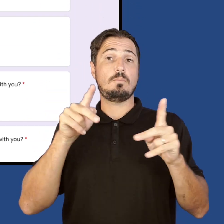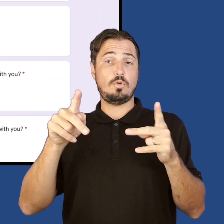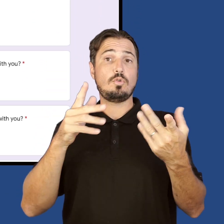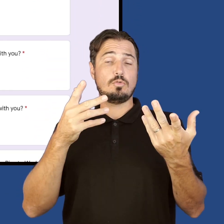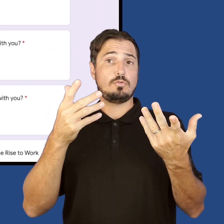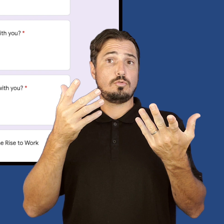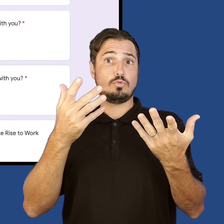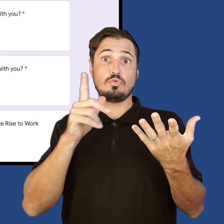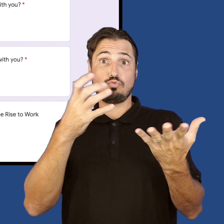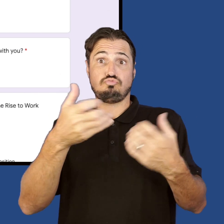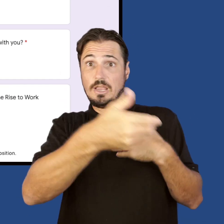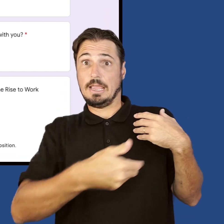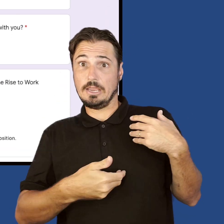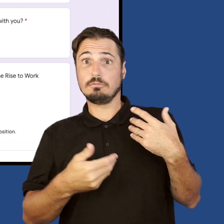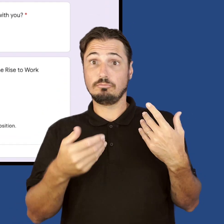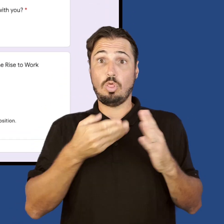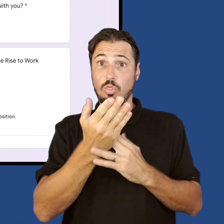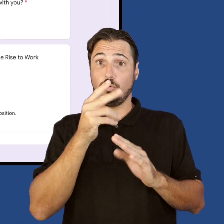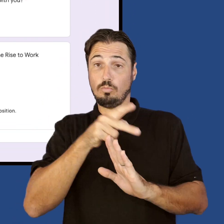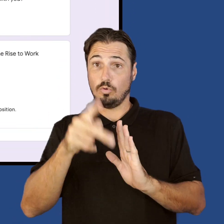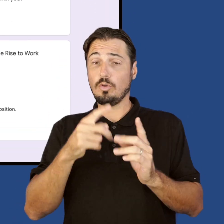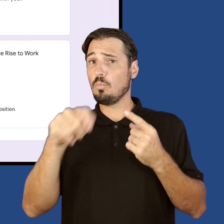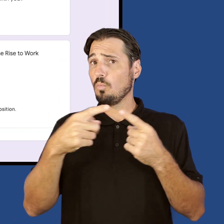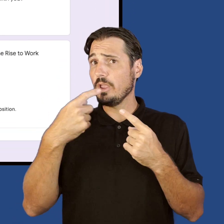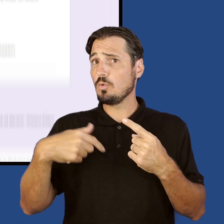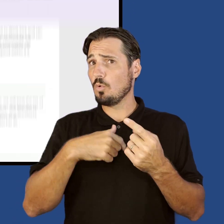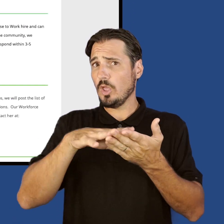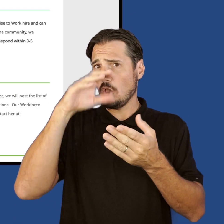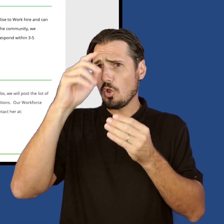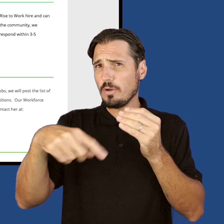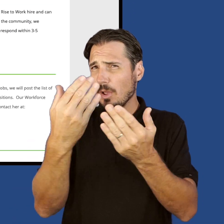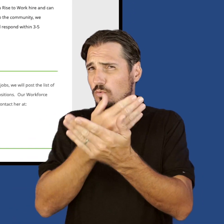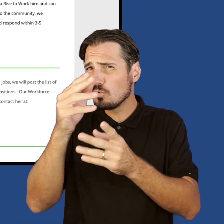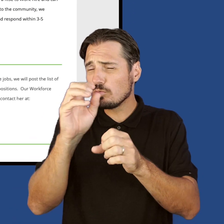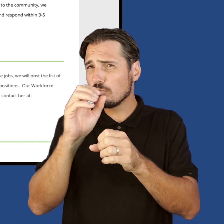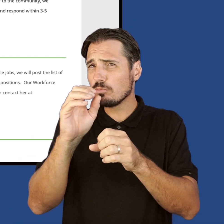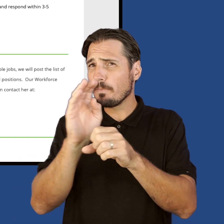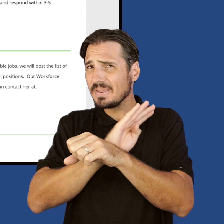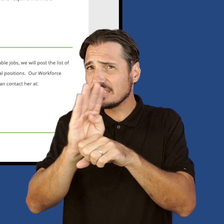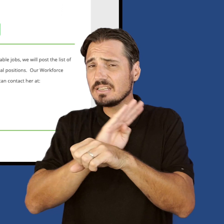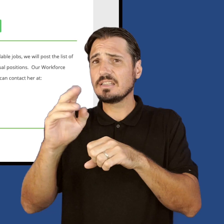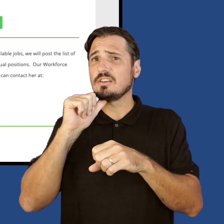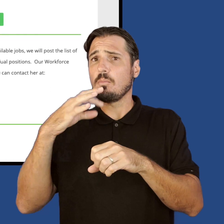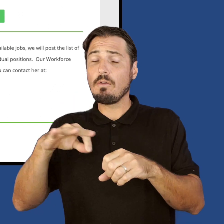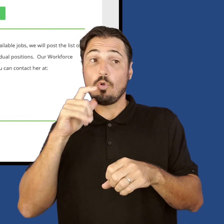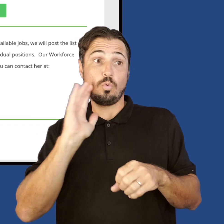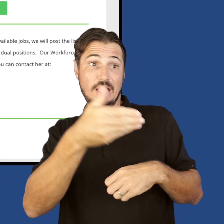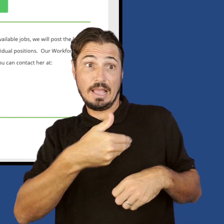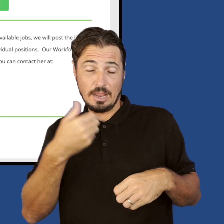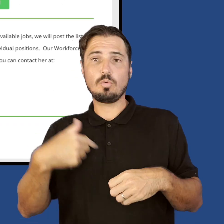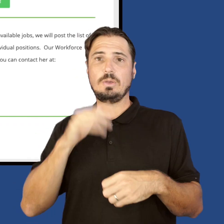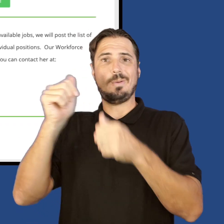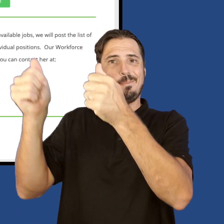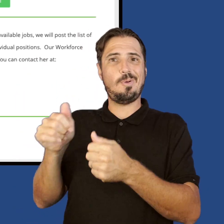As we work with local employers to learn about their available jobs, the list of job opportunities will be posted on the Kauai Forward website.